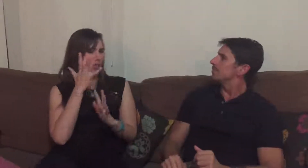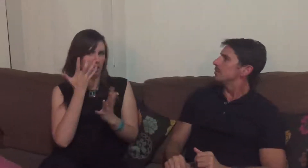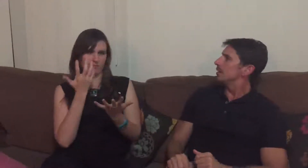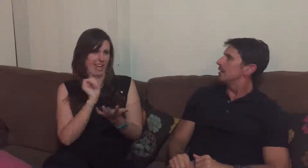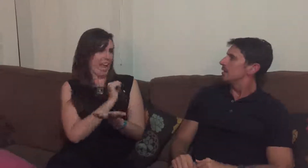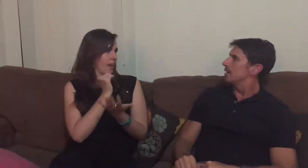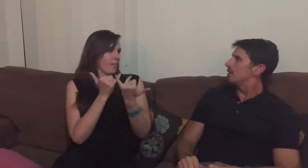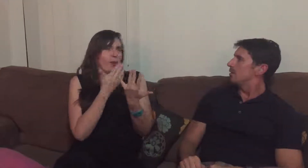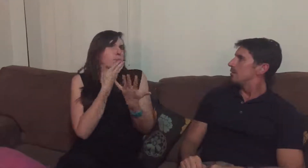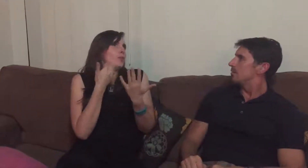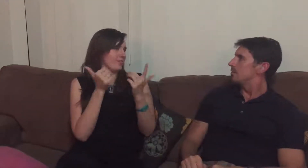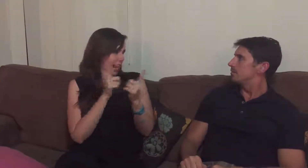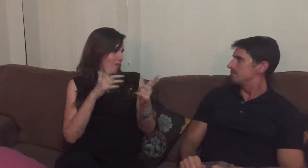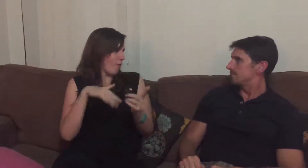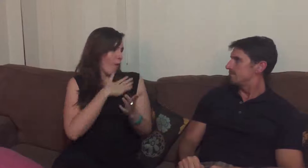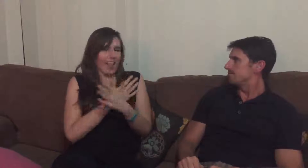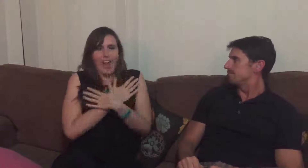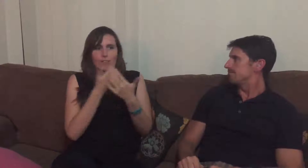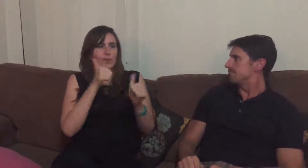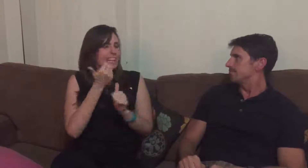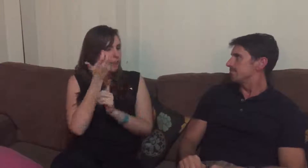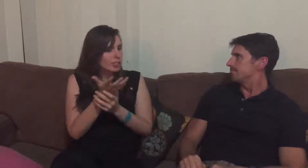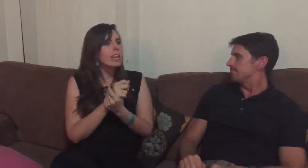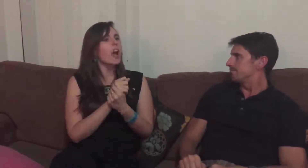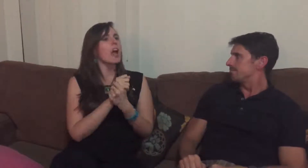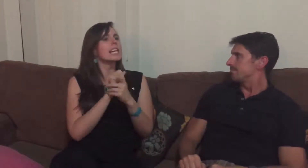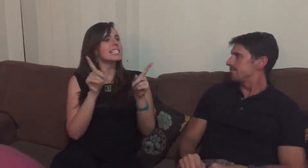Auslan is a beautiful language and everybody in the Deaf community loves to use it.